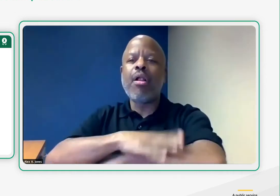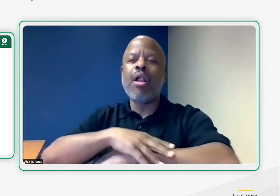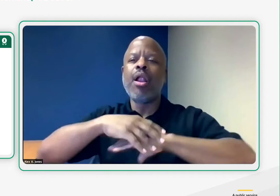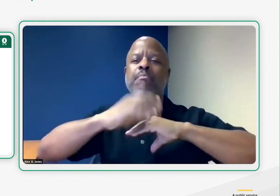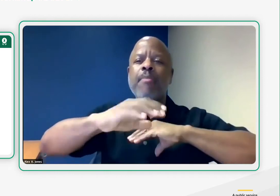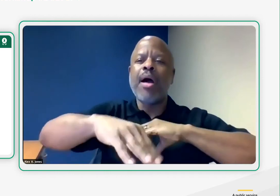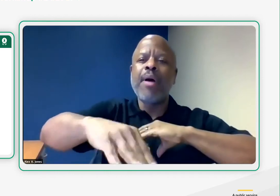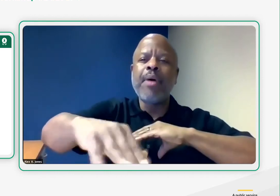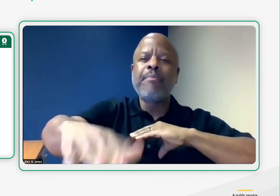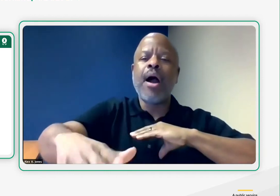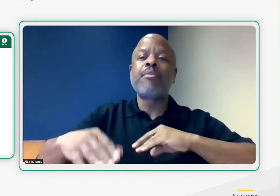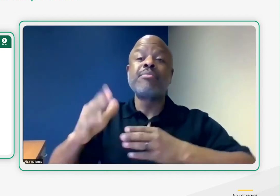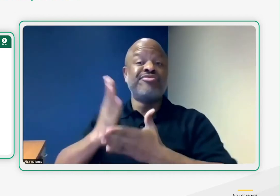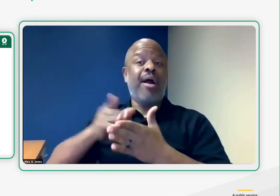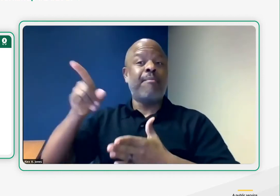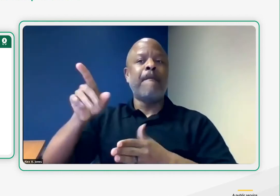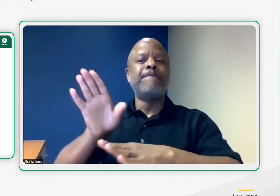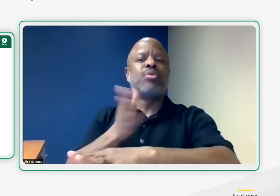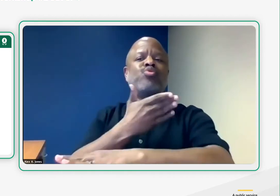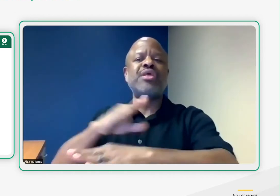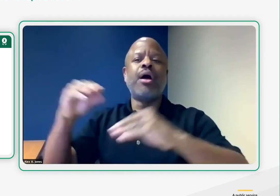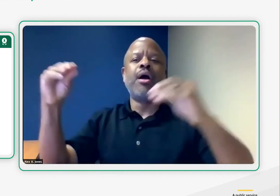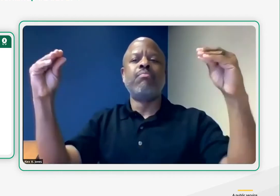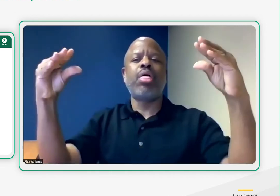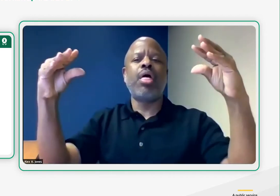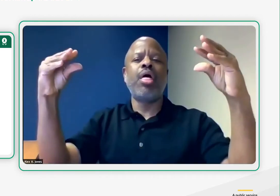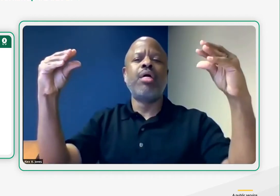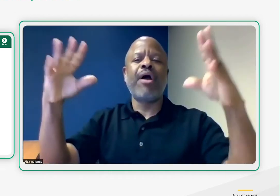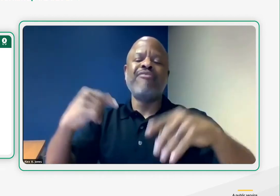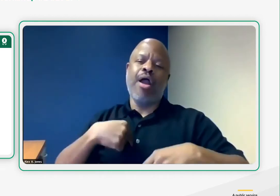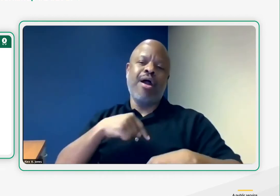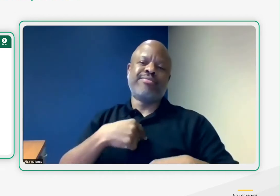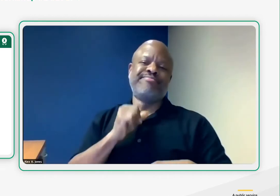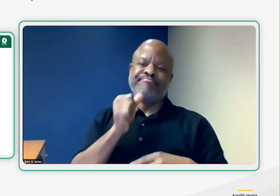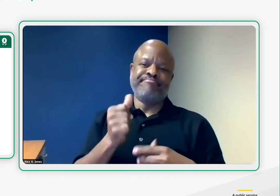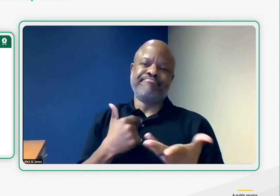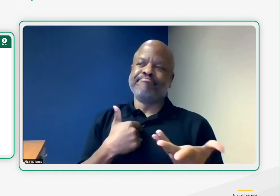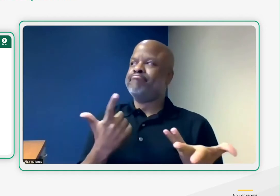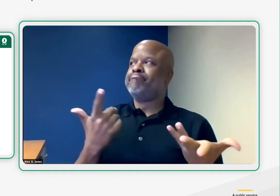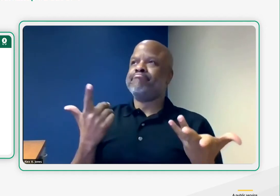a desk, set out my different equipment for work, and the lighting was just right.